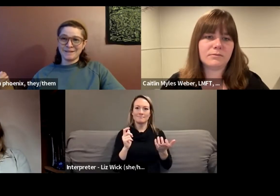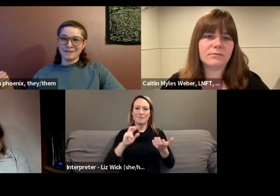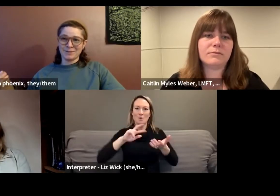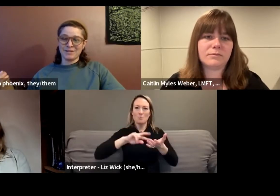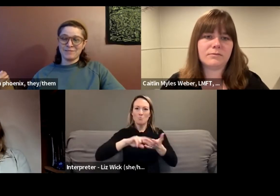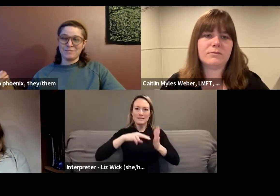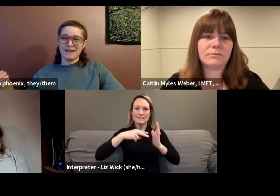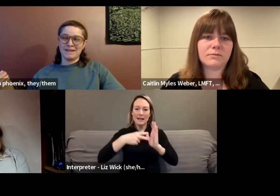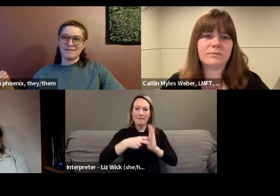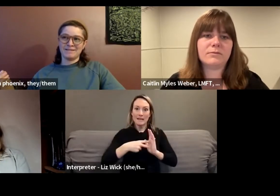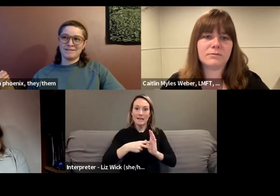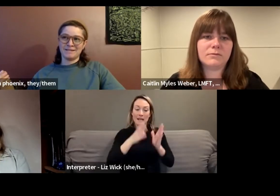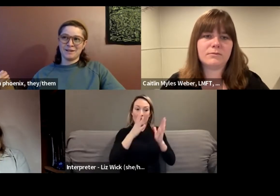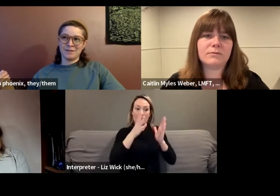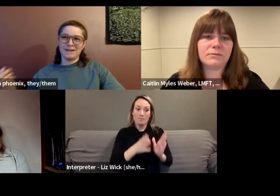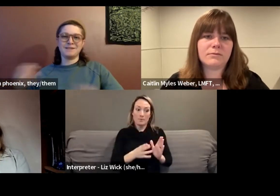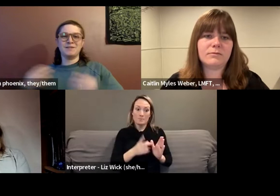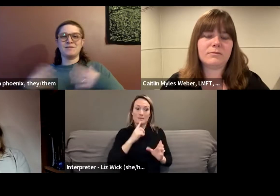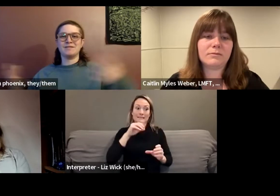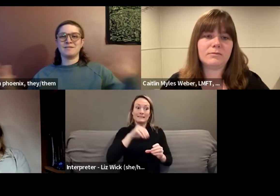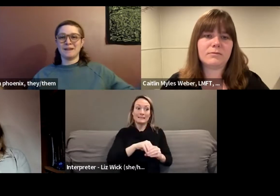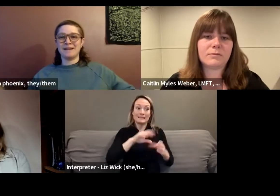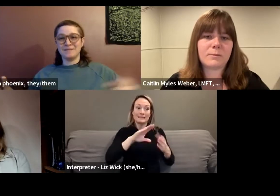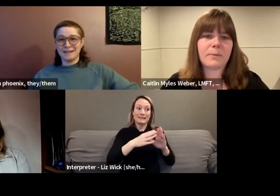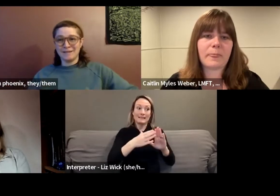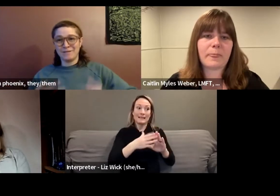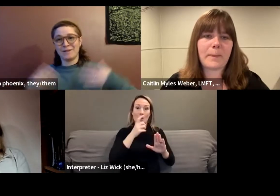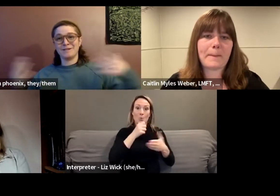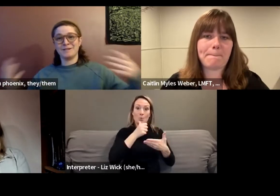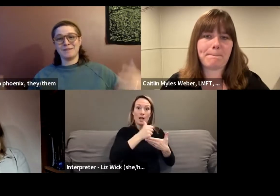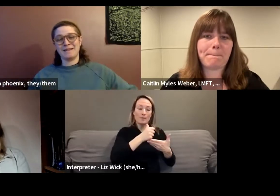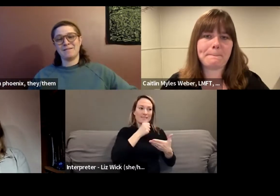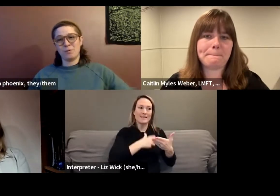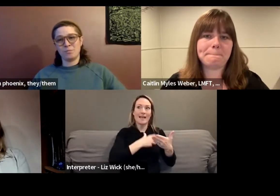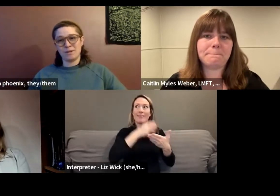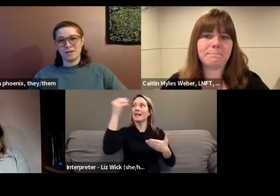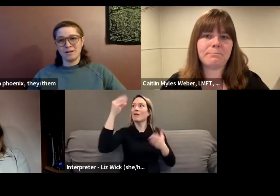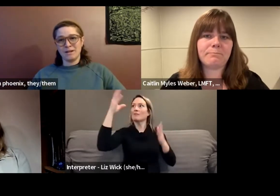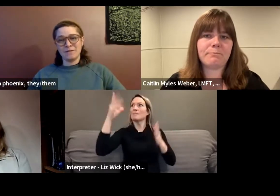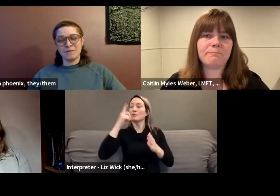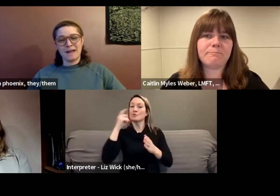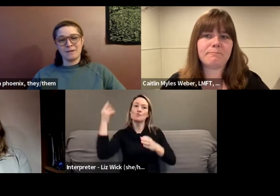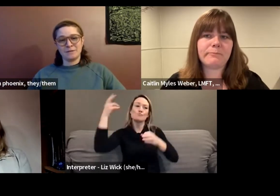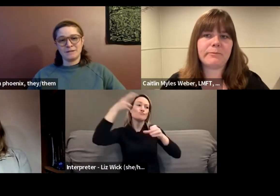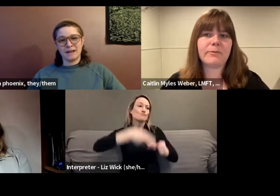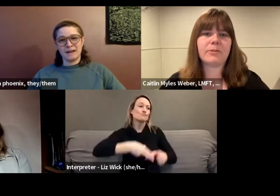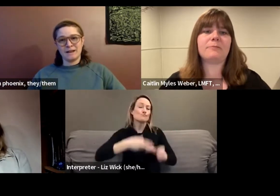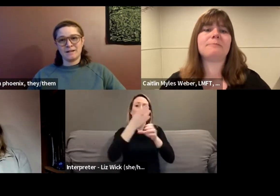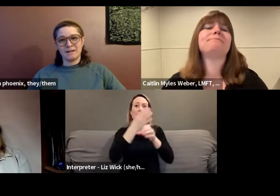that story of being a rescuer, some kind of savior, some kind of helper from the outside,